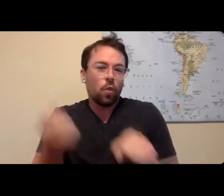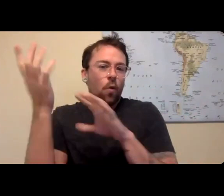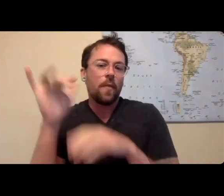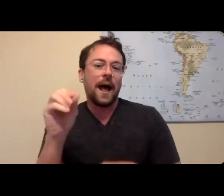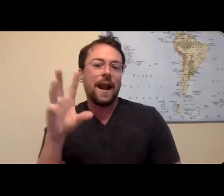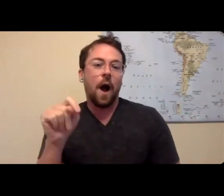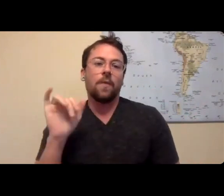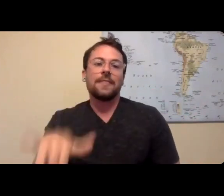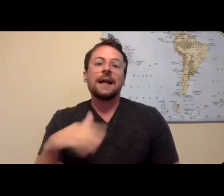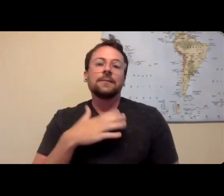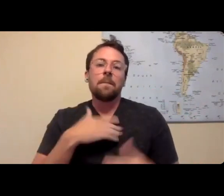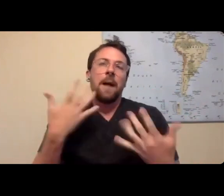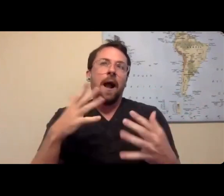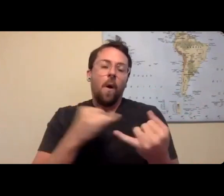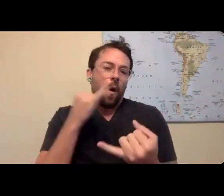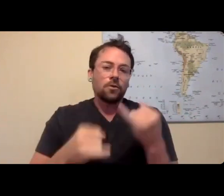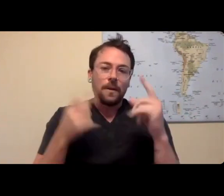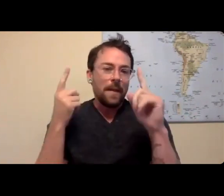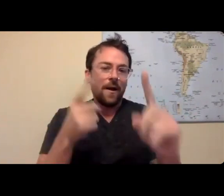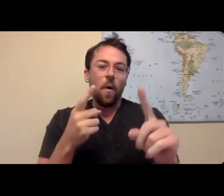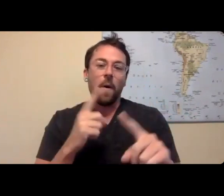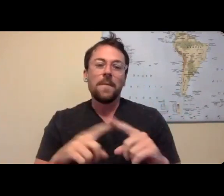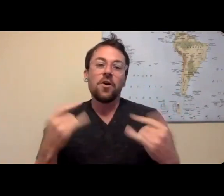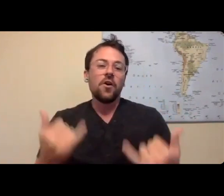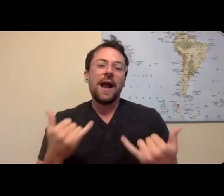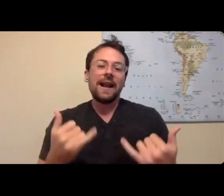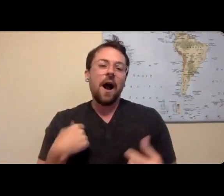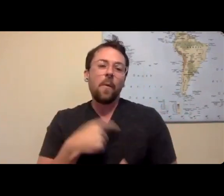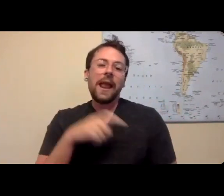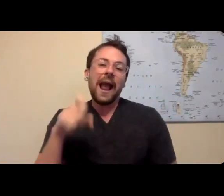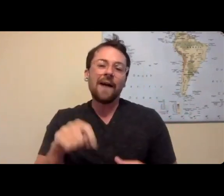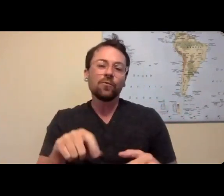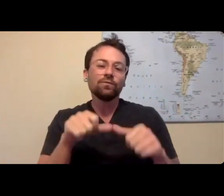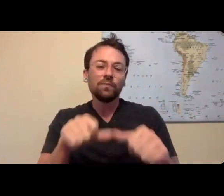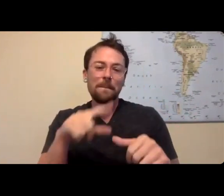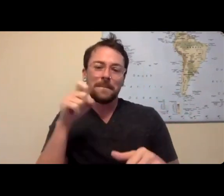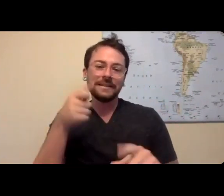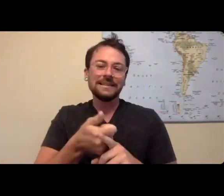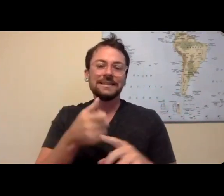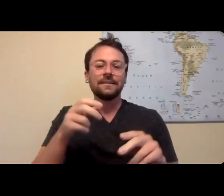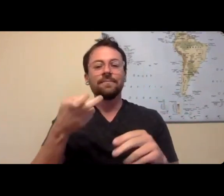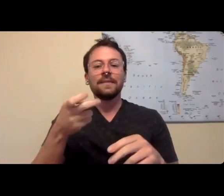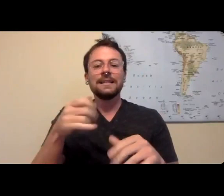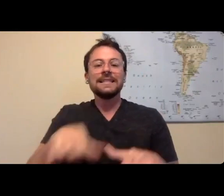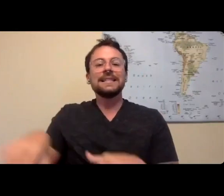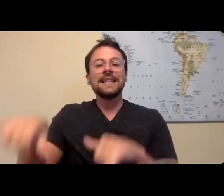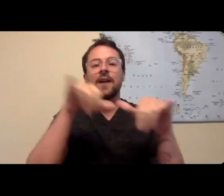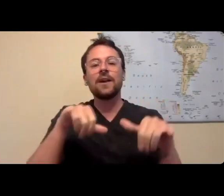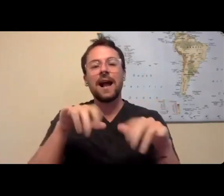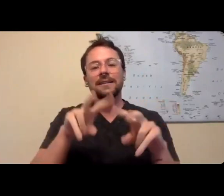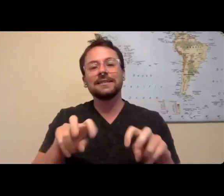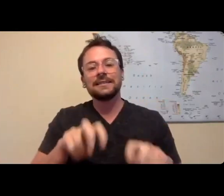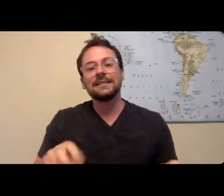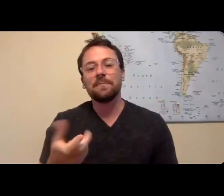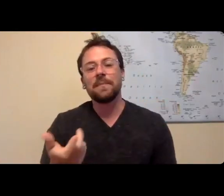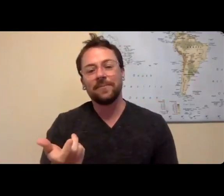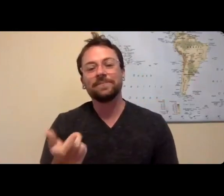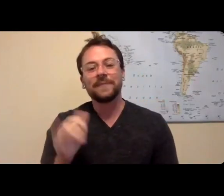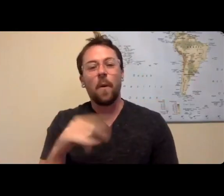binary in the assessments. I believe it would be possible to throw out those types of questions and still get at